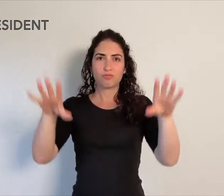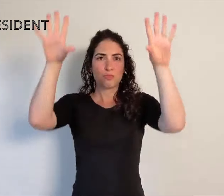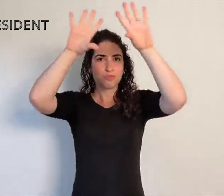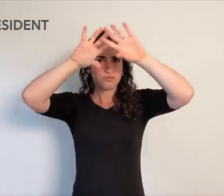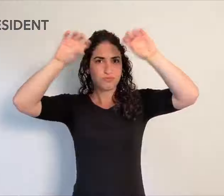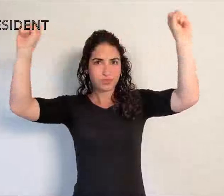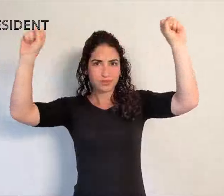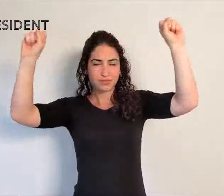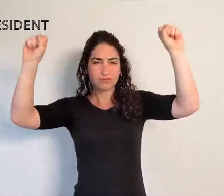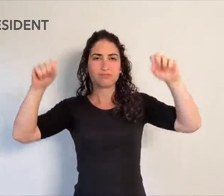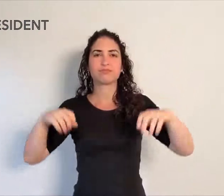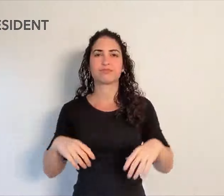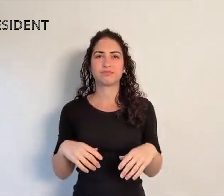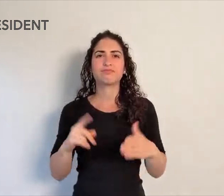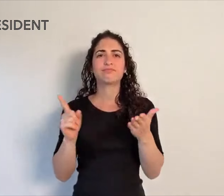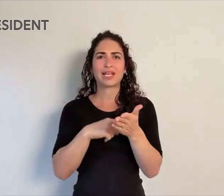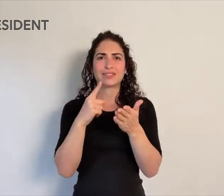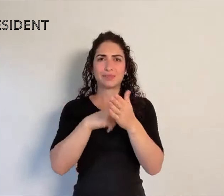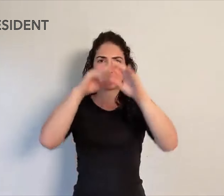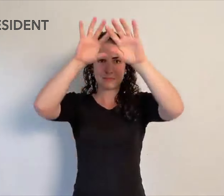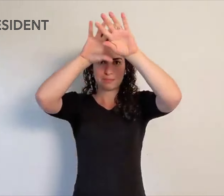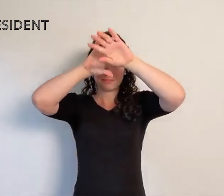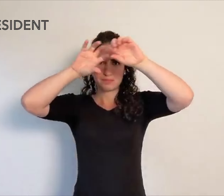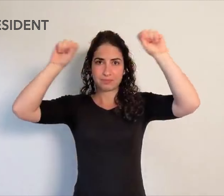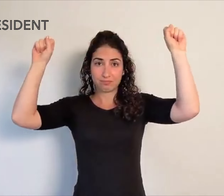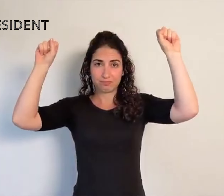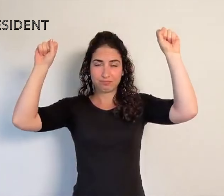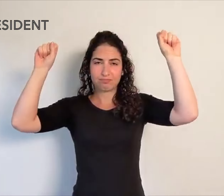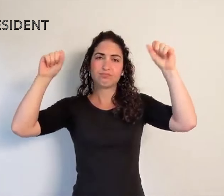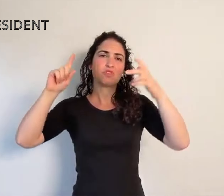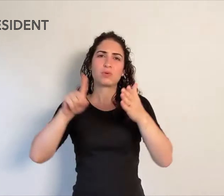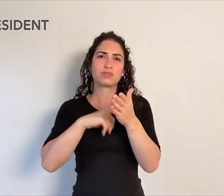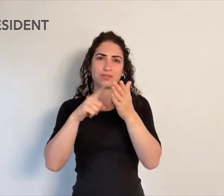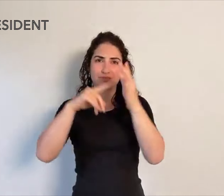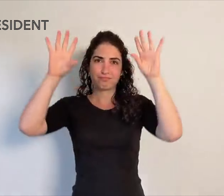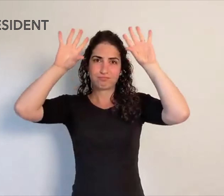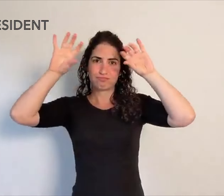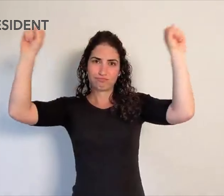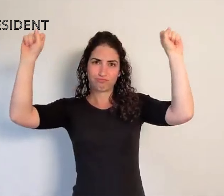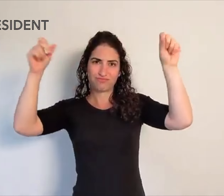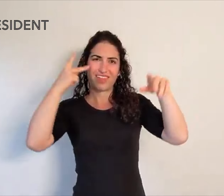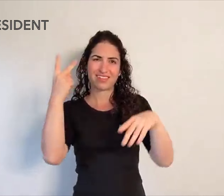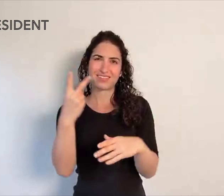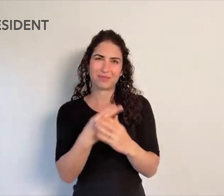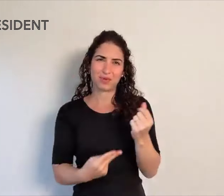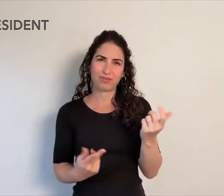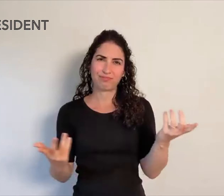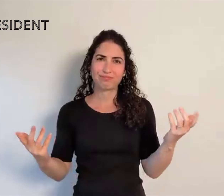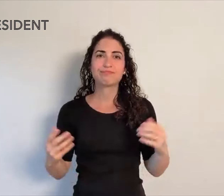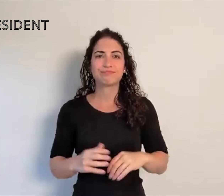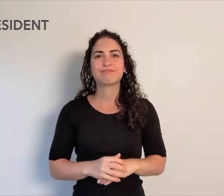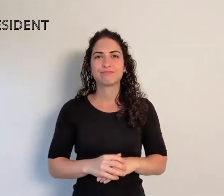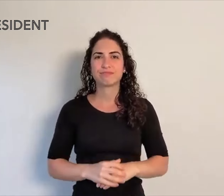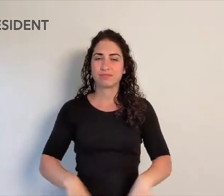PRESIDENT. Sometimes the hands will start crossed, and sometimes from here. I've seen both.